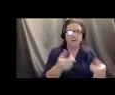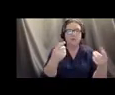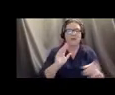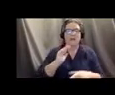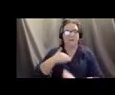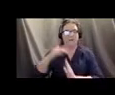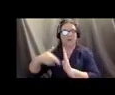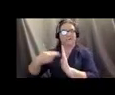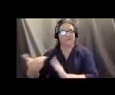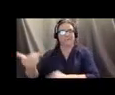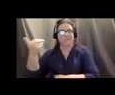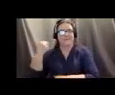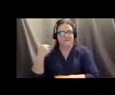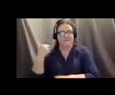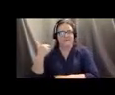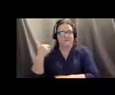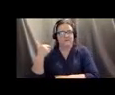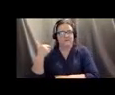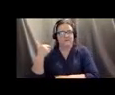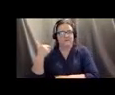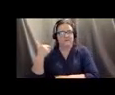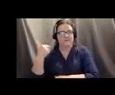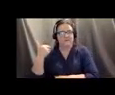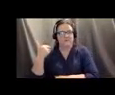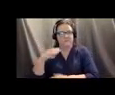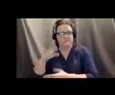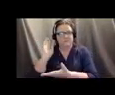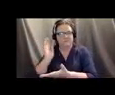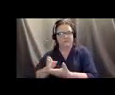we used to do ended in 2015.